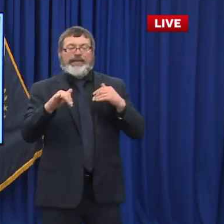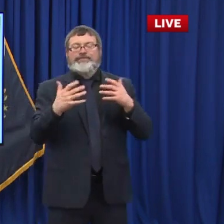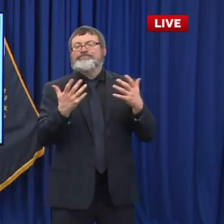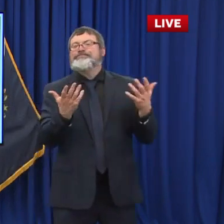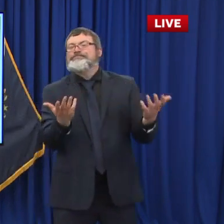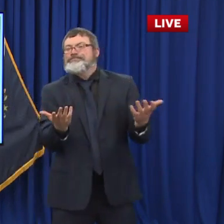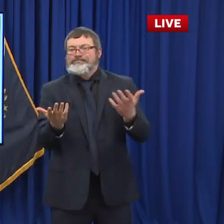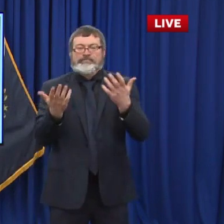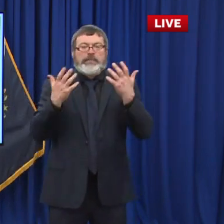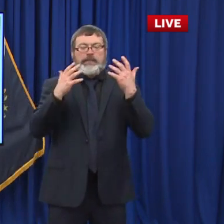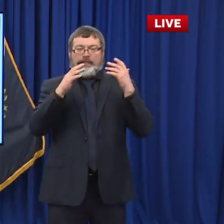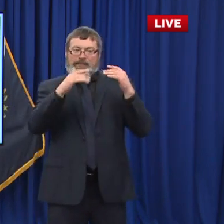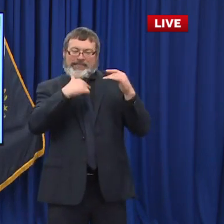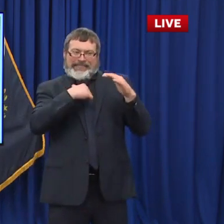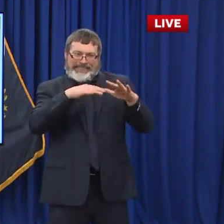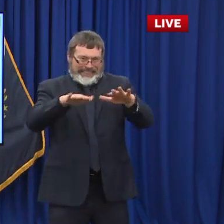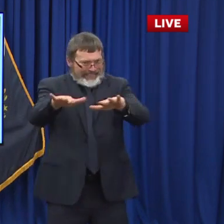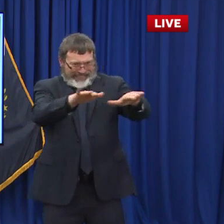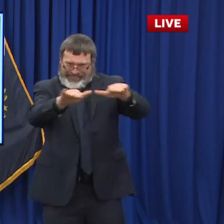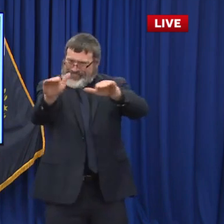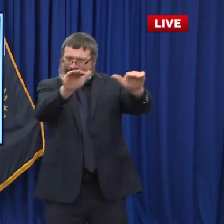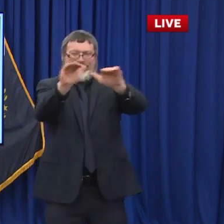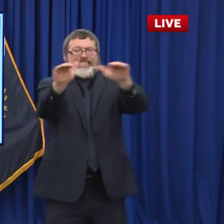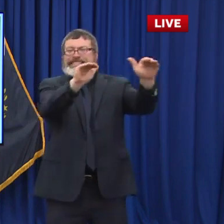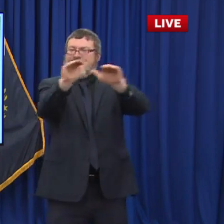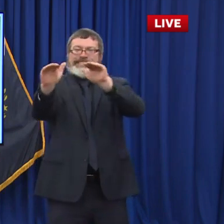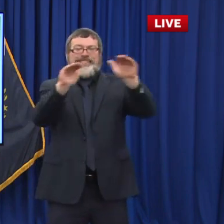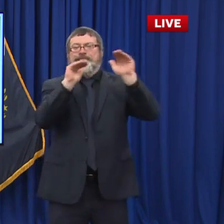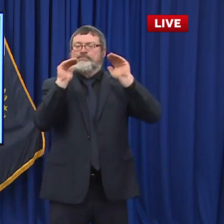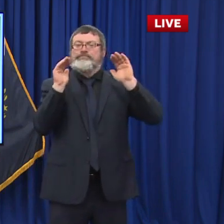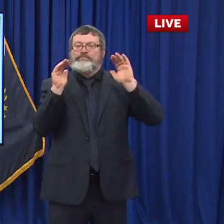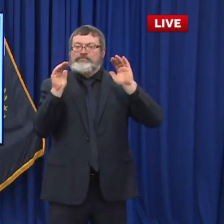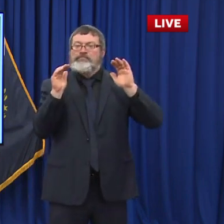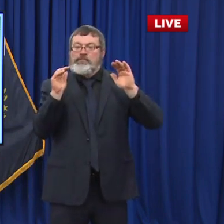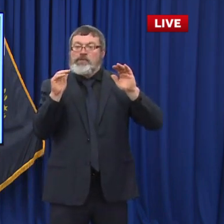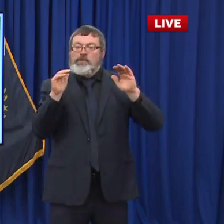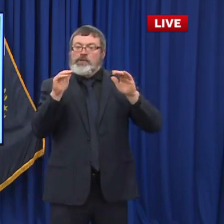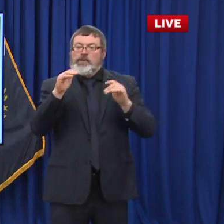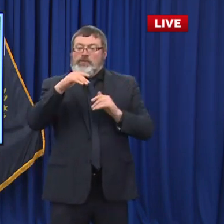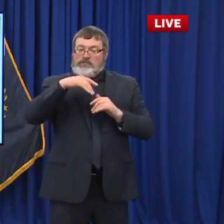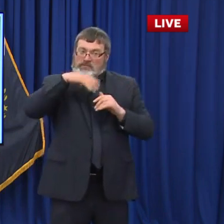HOW DO WE PROPERLY GET THE MESSAGE OUT THAT WE HAVE TO SAY DISCIPLINE AT THE SAME TIME?